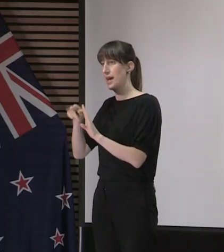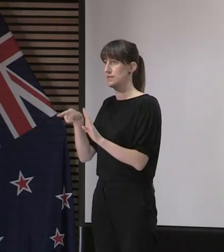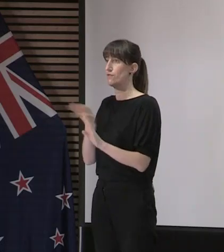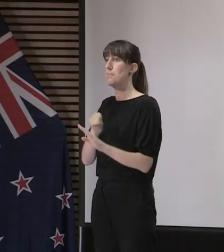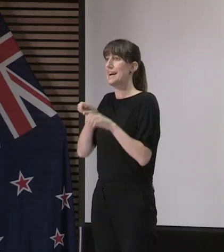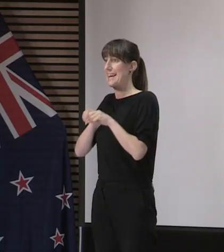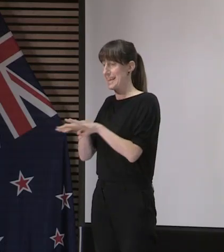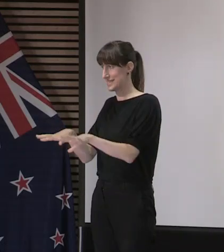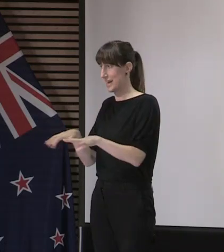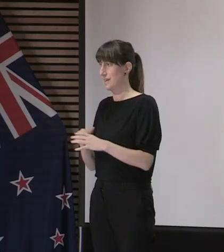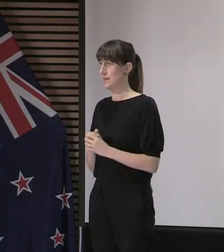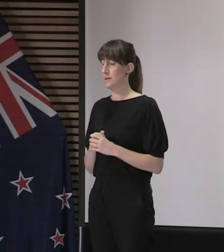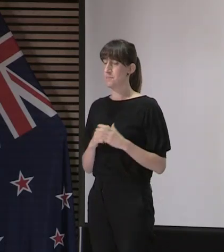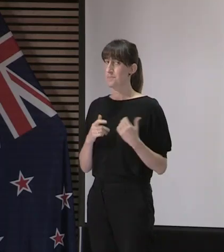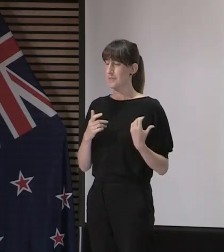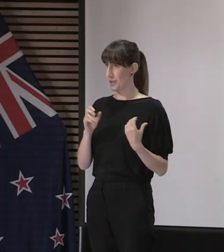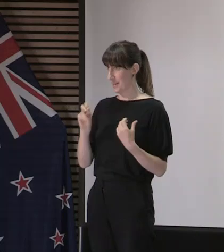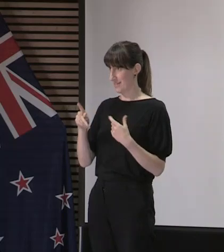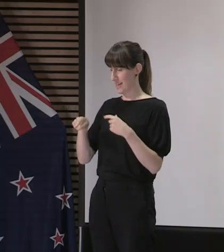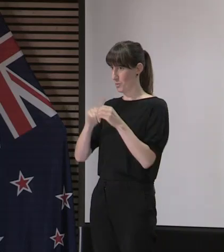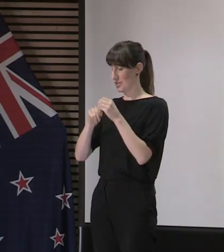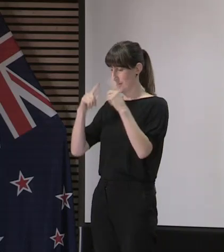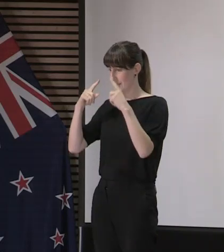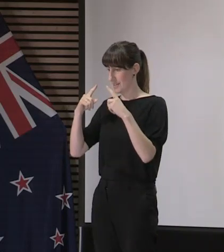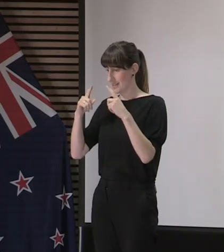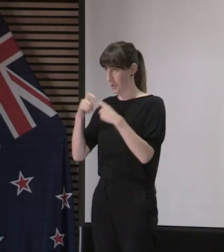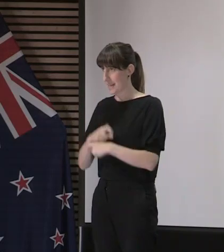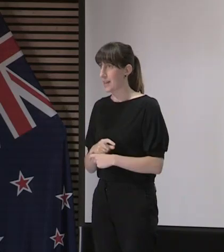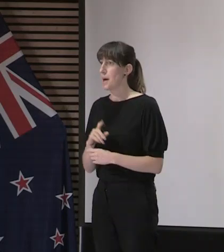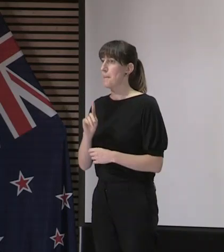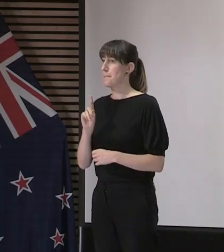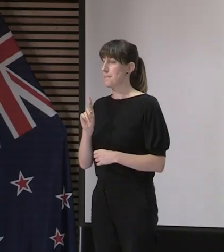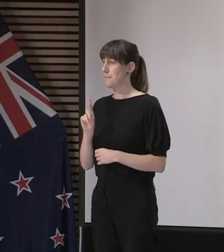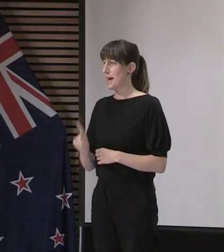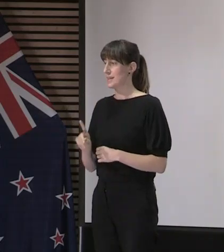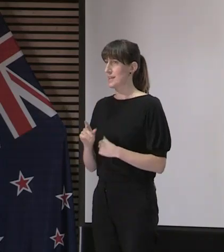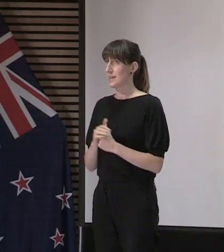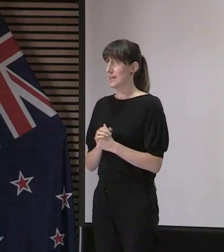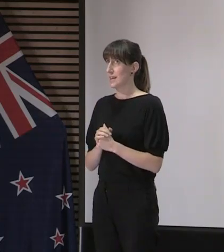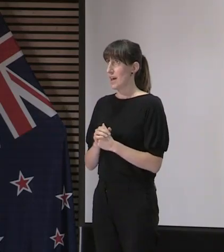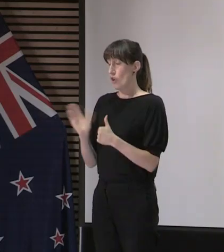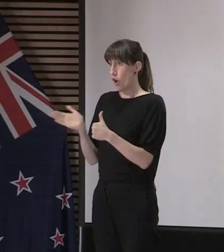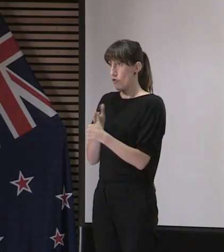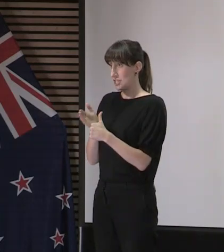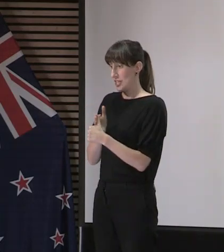What we have moved to over the last few days is that rather than broadly talking about